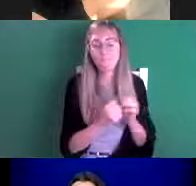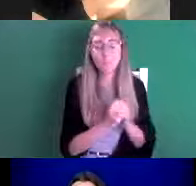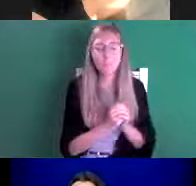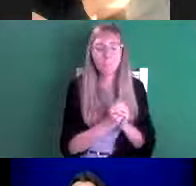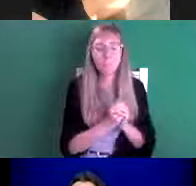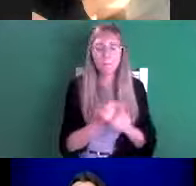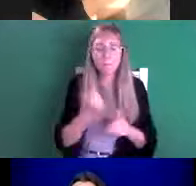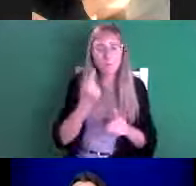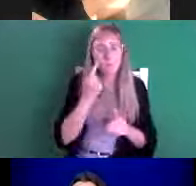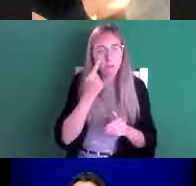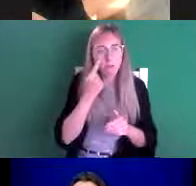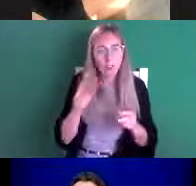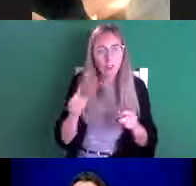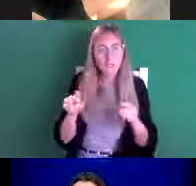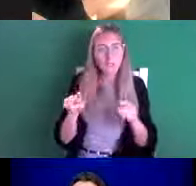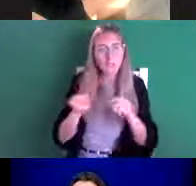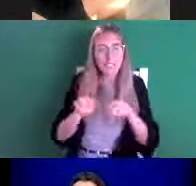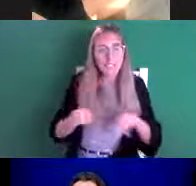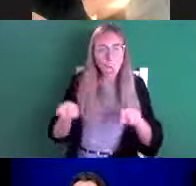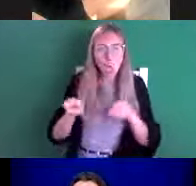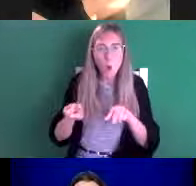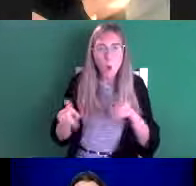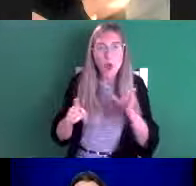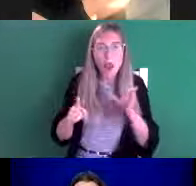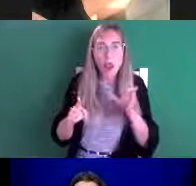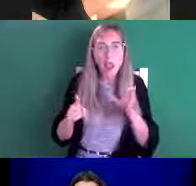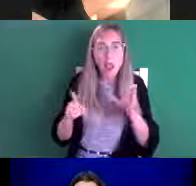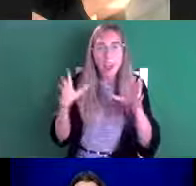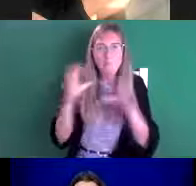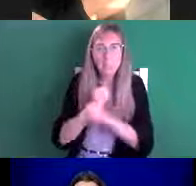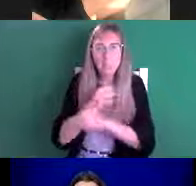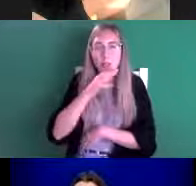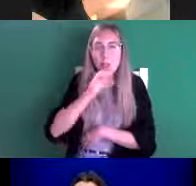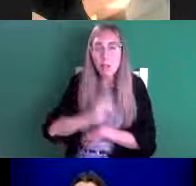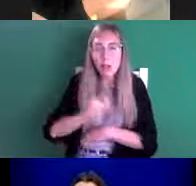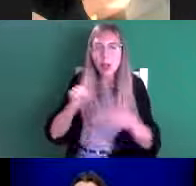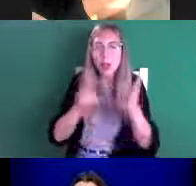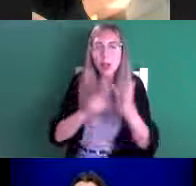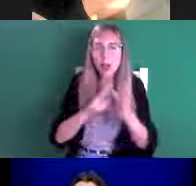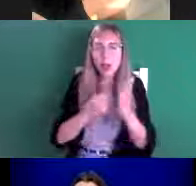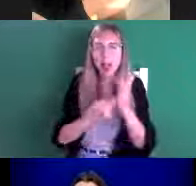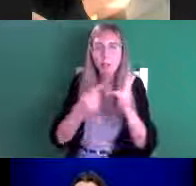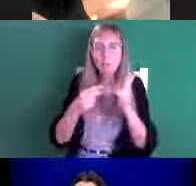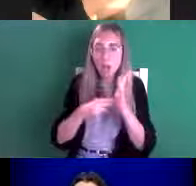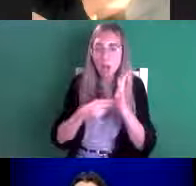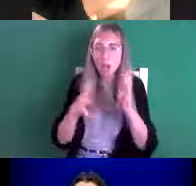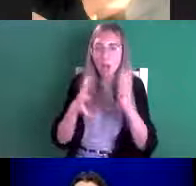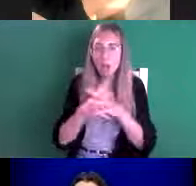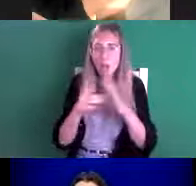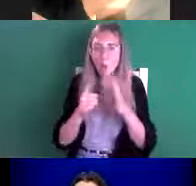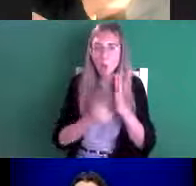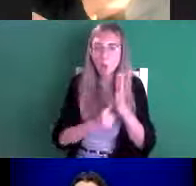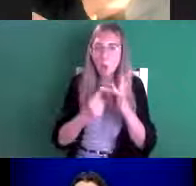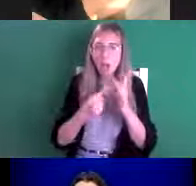aaron williamson as the invisible man she did a little bit linking up um different disabled